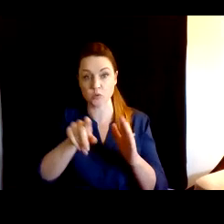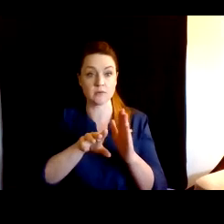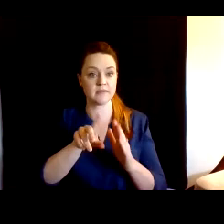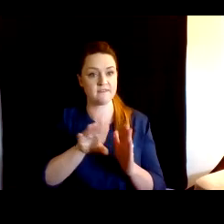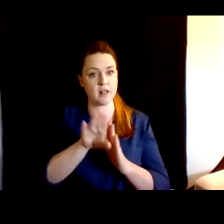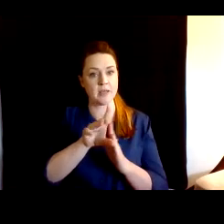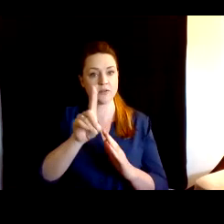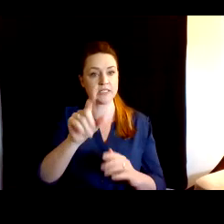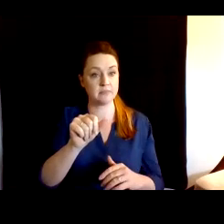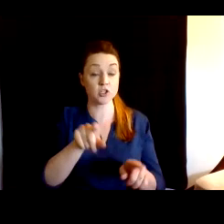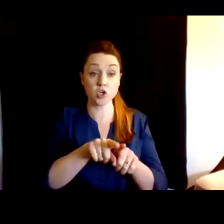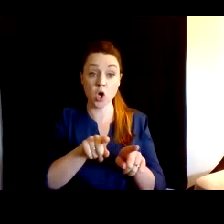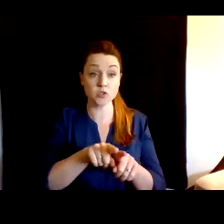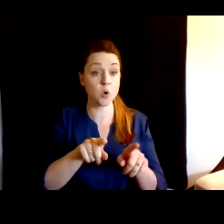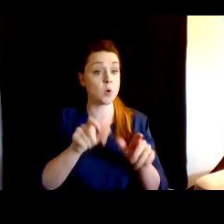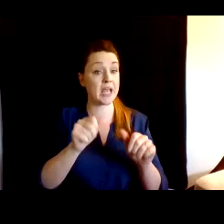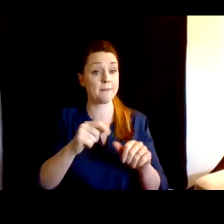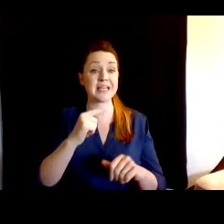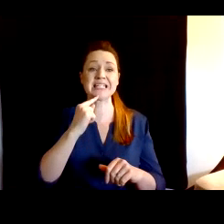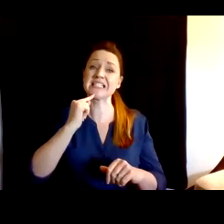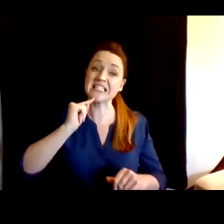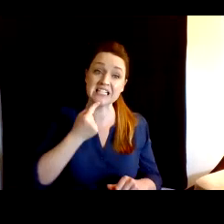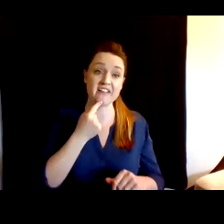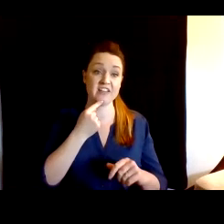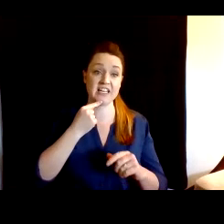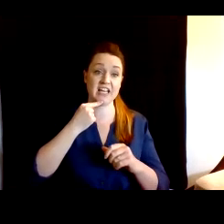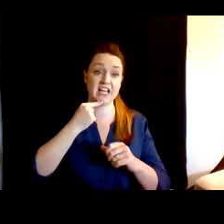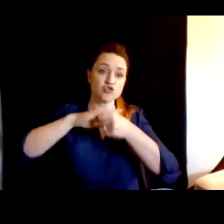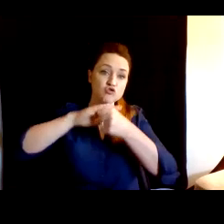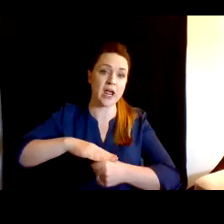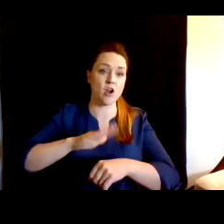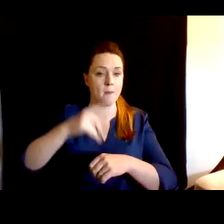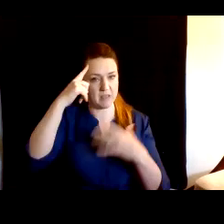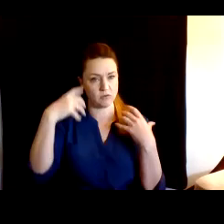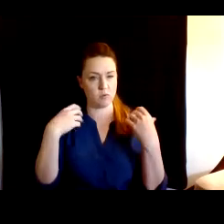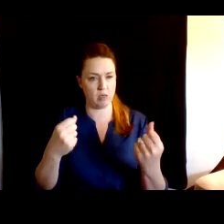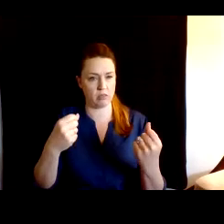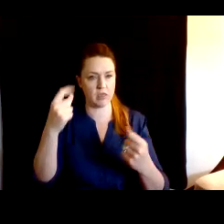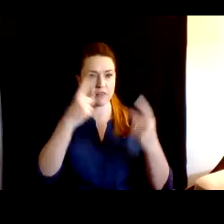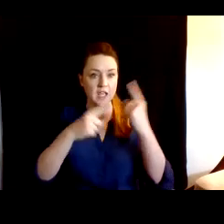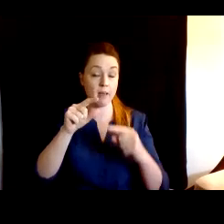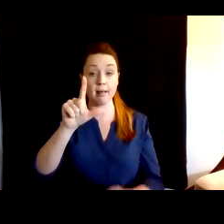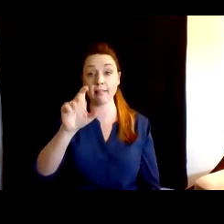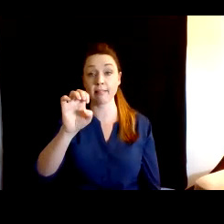It can also make a significant strain on mental health. We think about this in terms of lead tainted water,